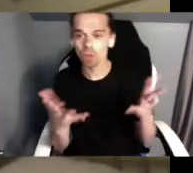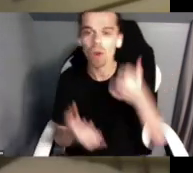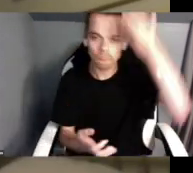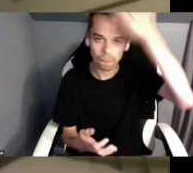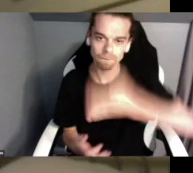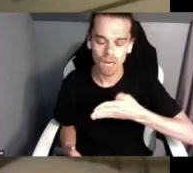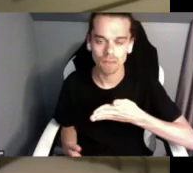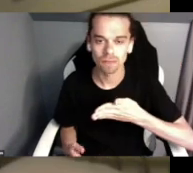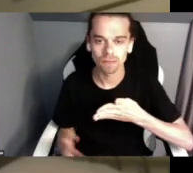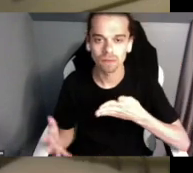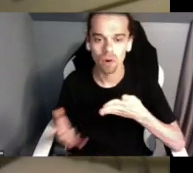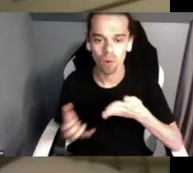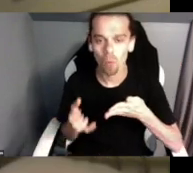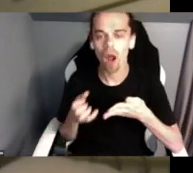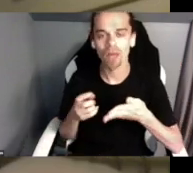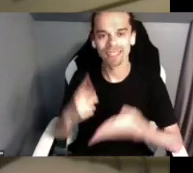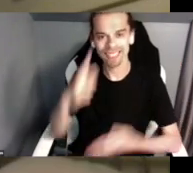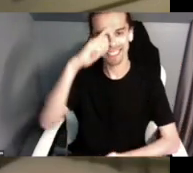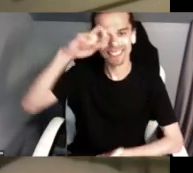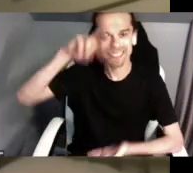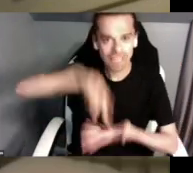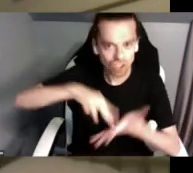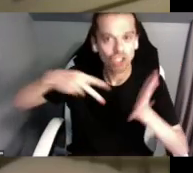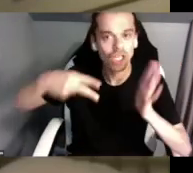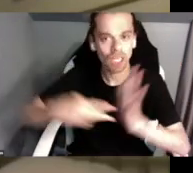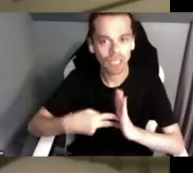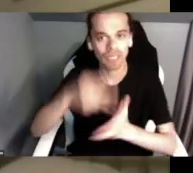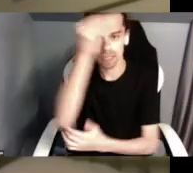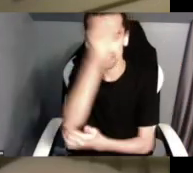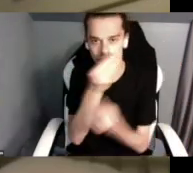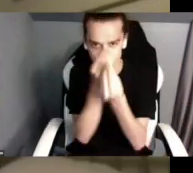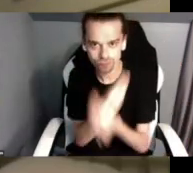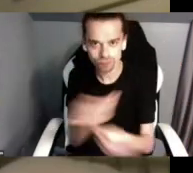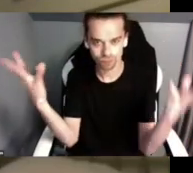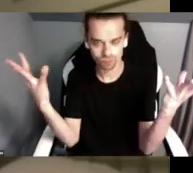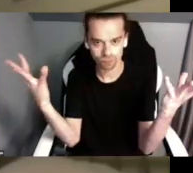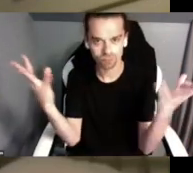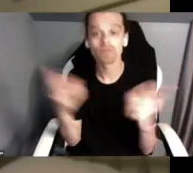Very intentionally. Oftentimes from the beginning,